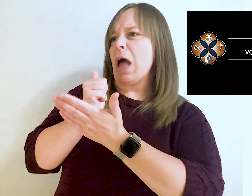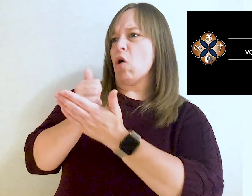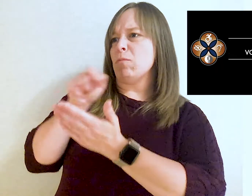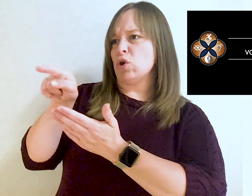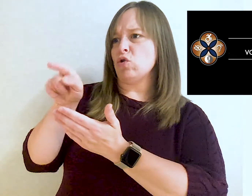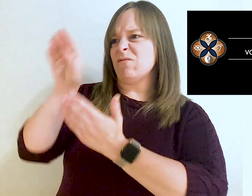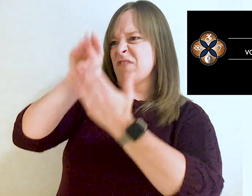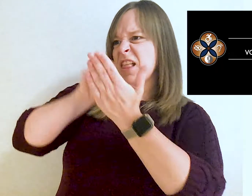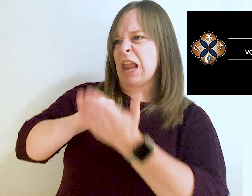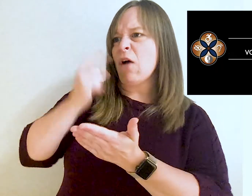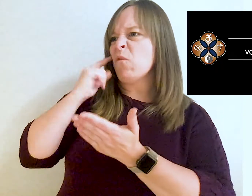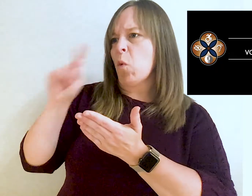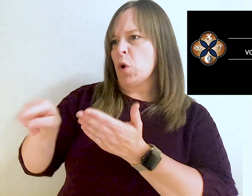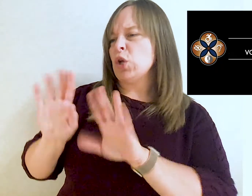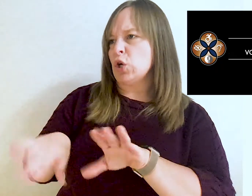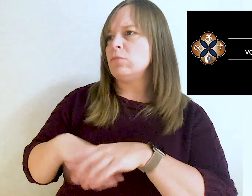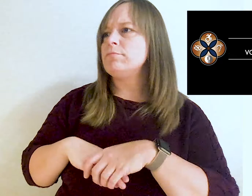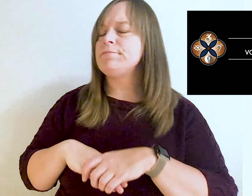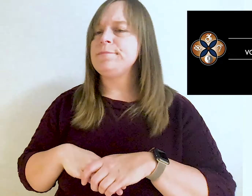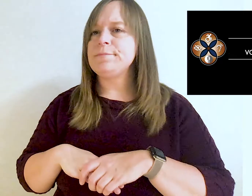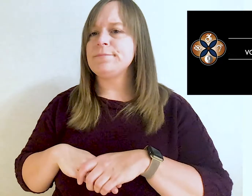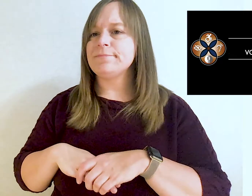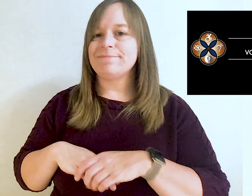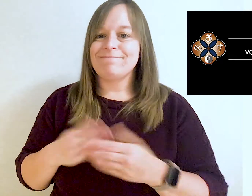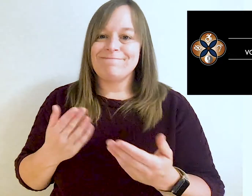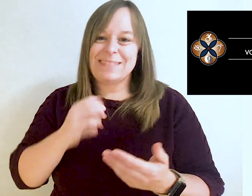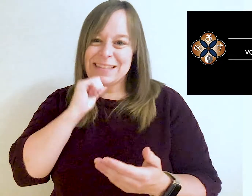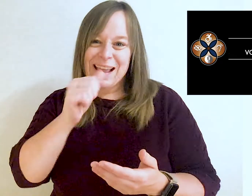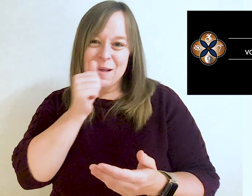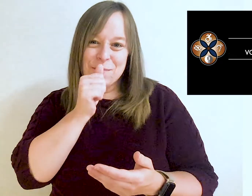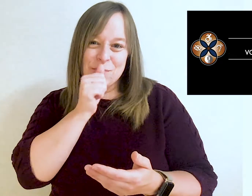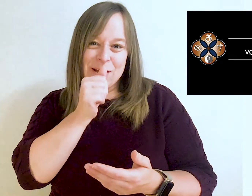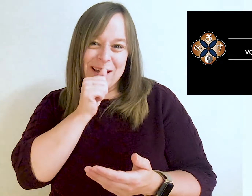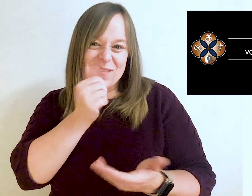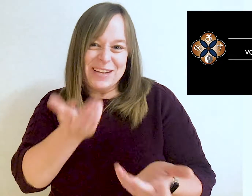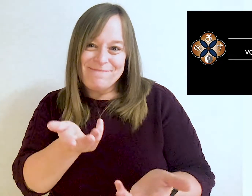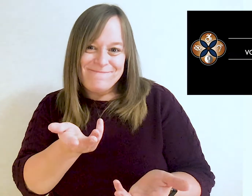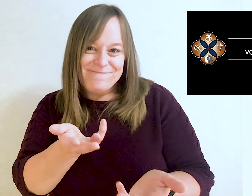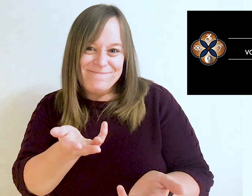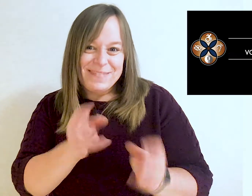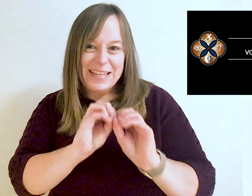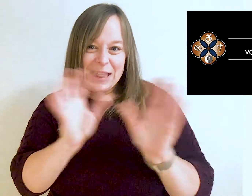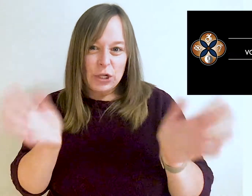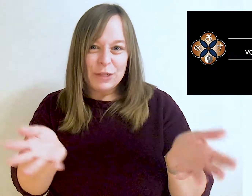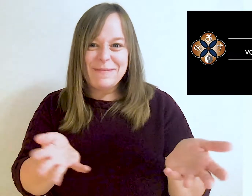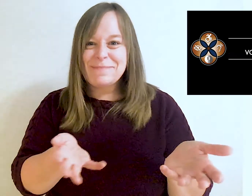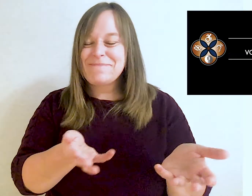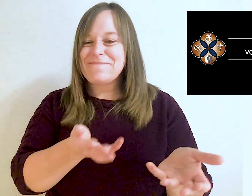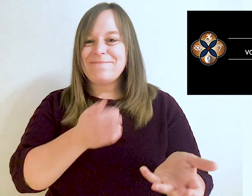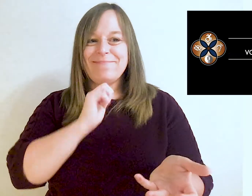to poll workers assist them with marking their ballot when that is not guaranteeing a voter's right to a